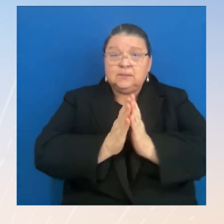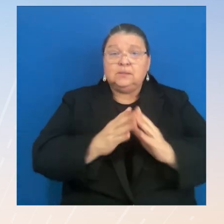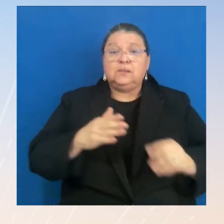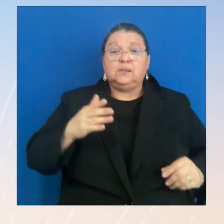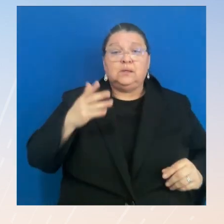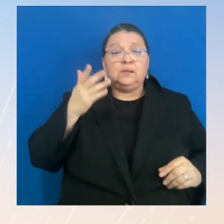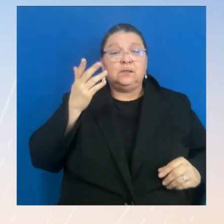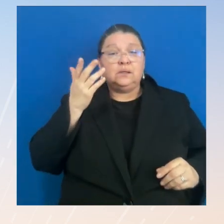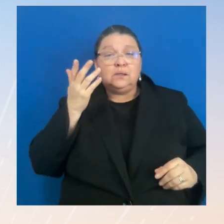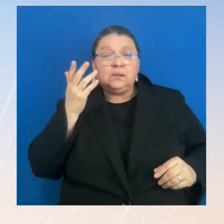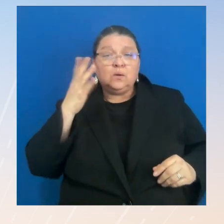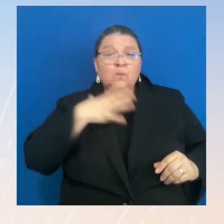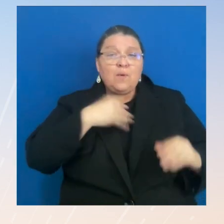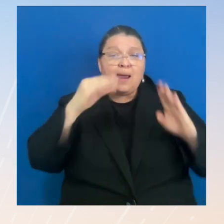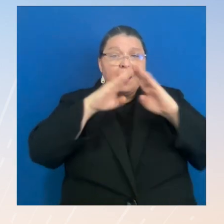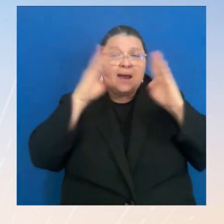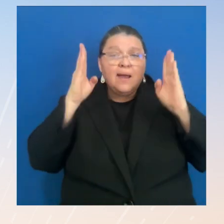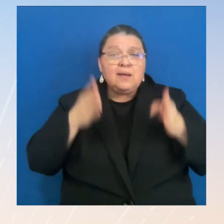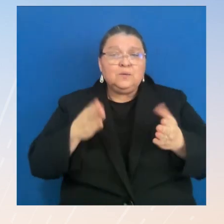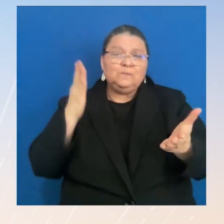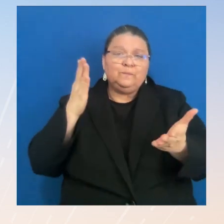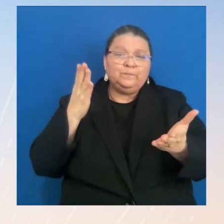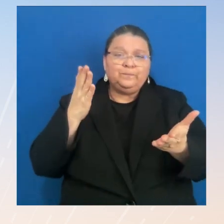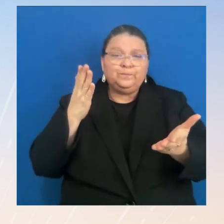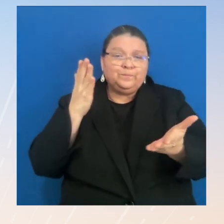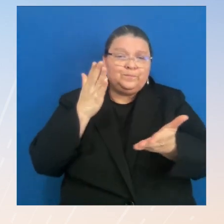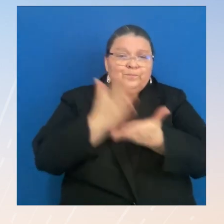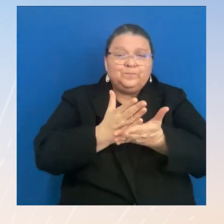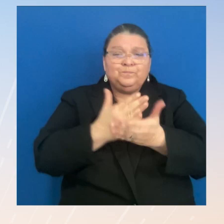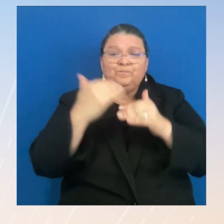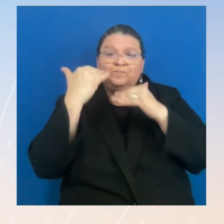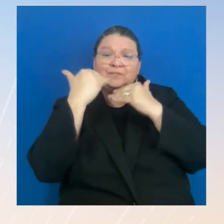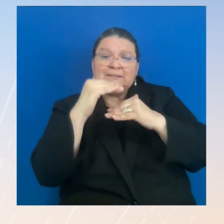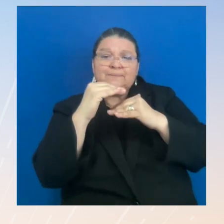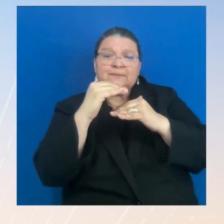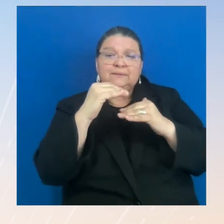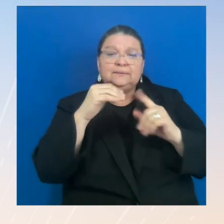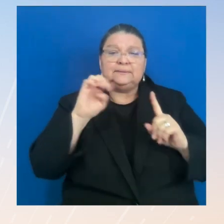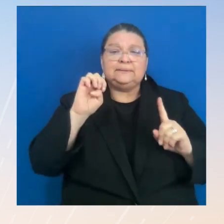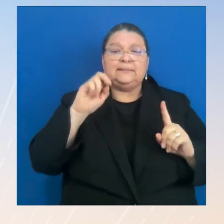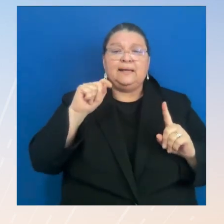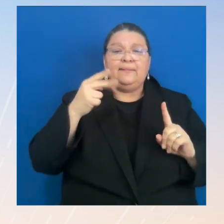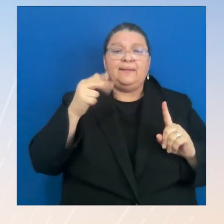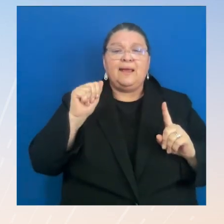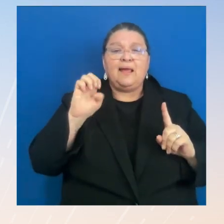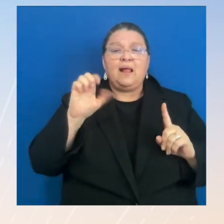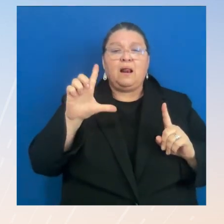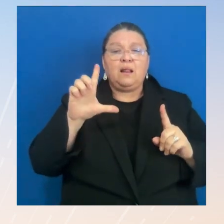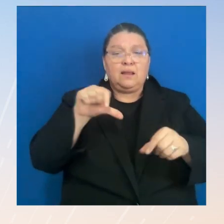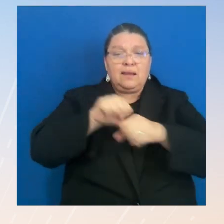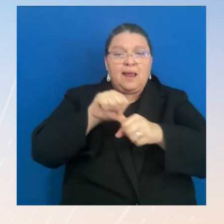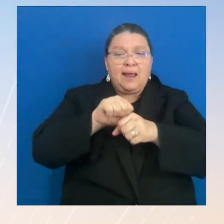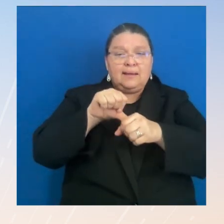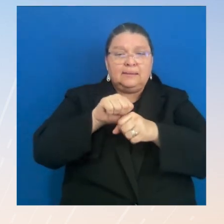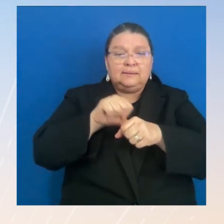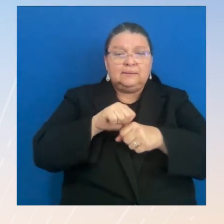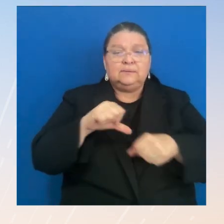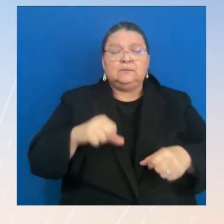It's cheaper than traditional blends of gasoline. Is that something -- you mentioned a menu of options, but is that something specifically that